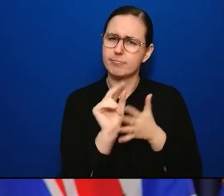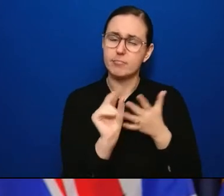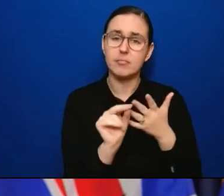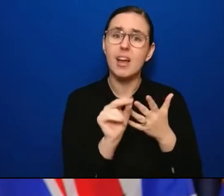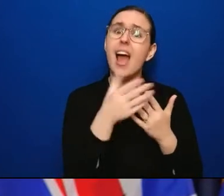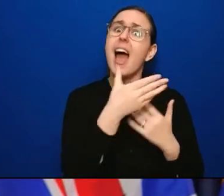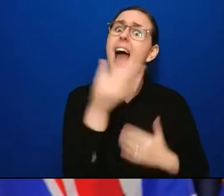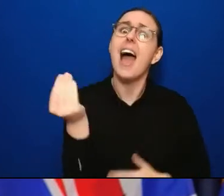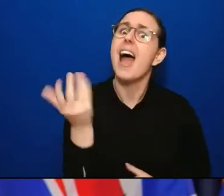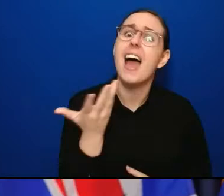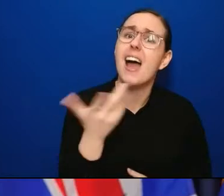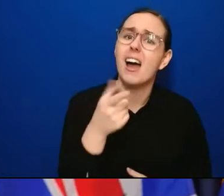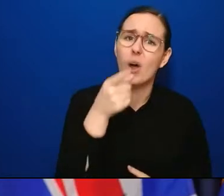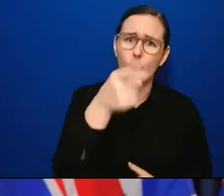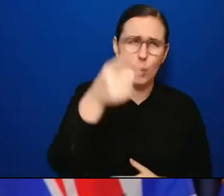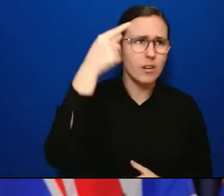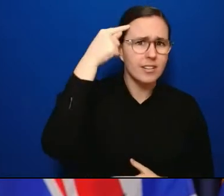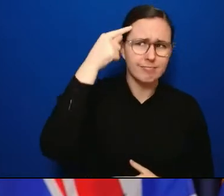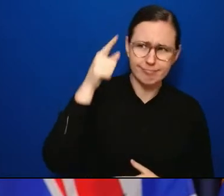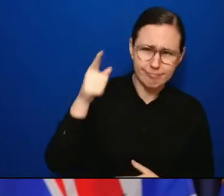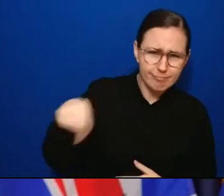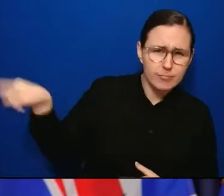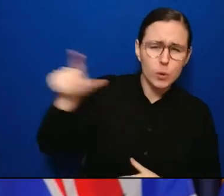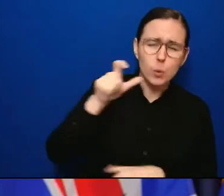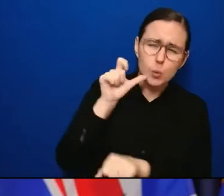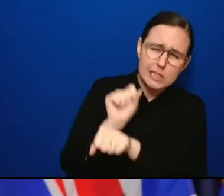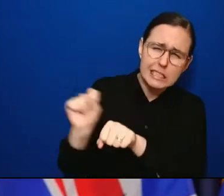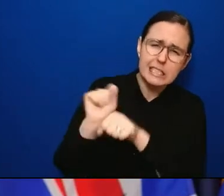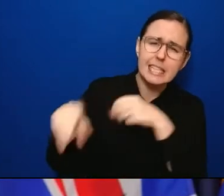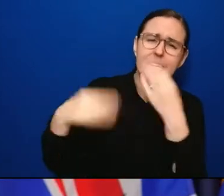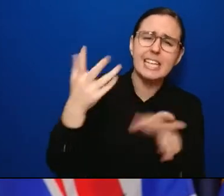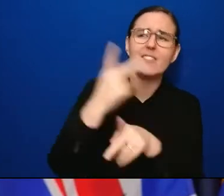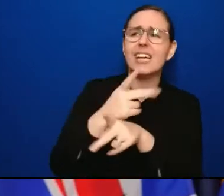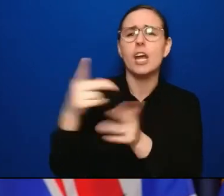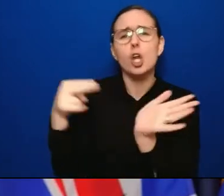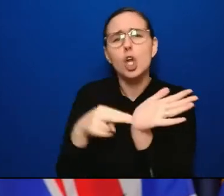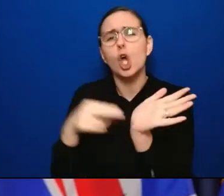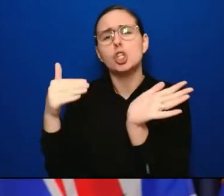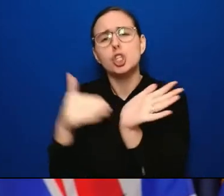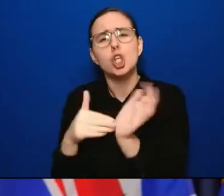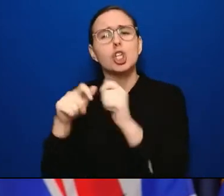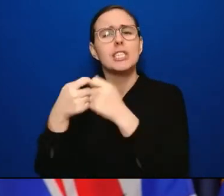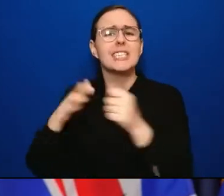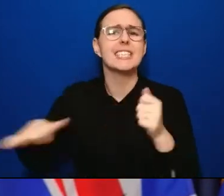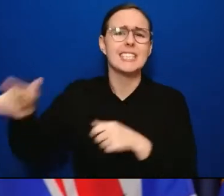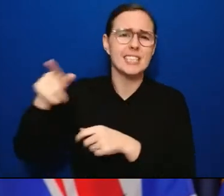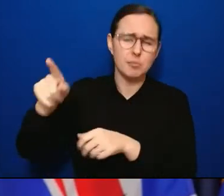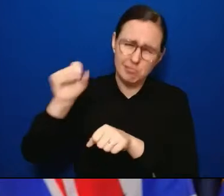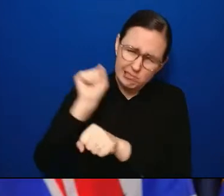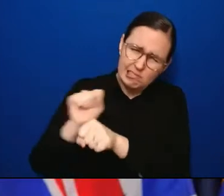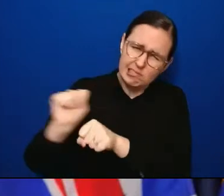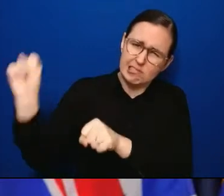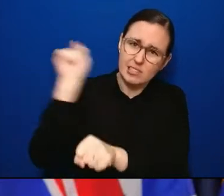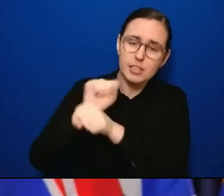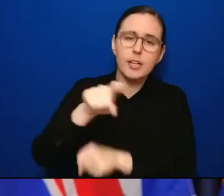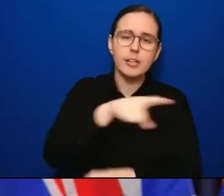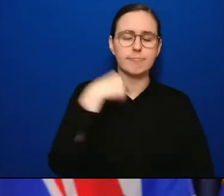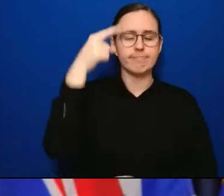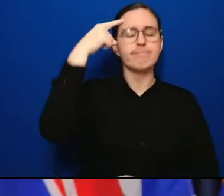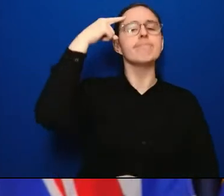Take care of thinking about those all of those who deliver our care taker surgery is possible. Take care and support